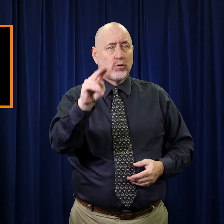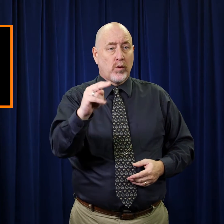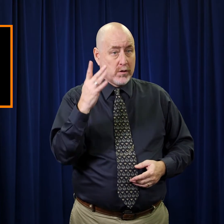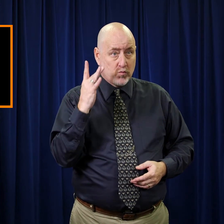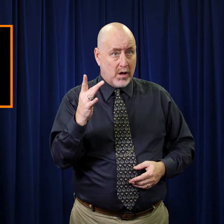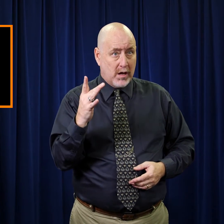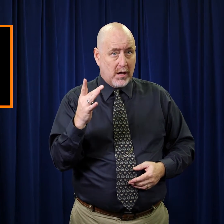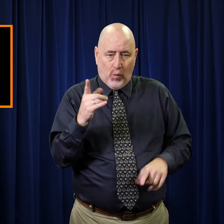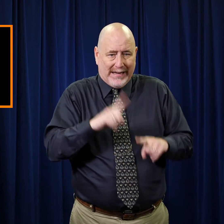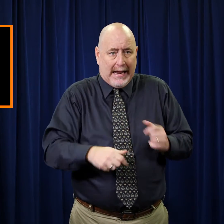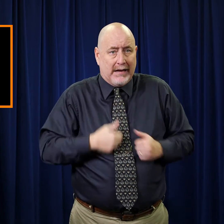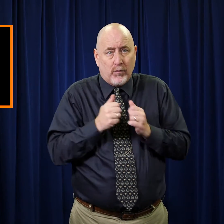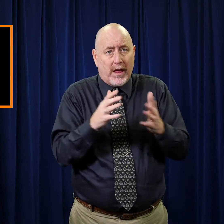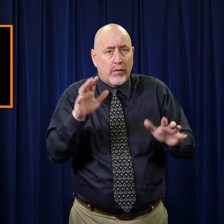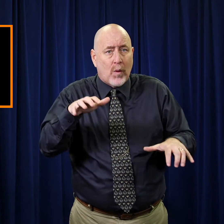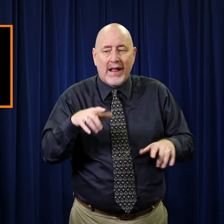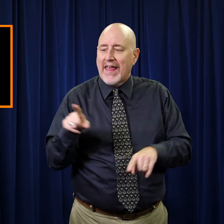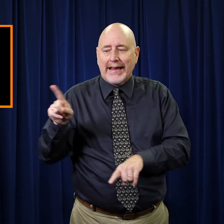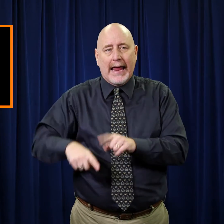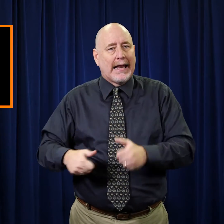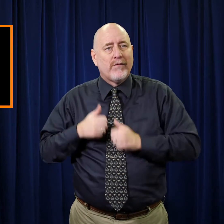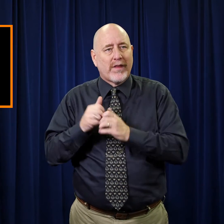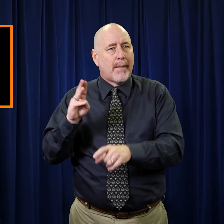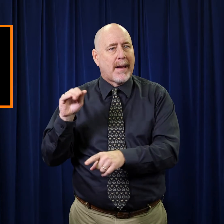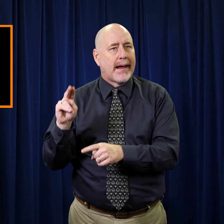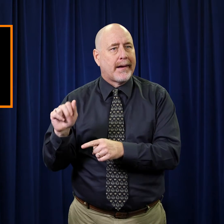complain about the rain because we can't live without it. Well they couldn't live